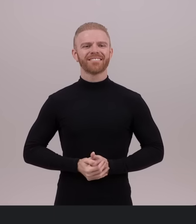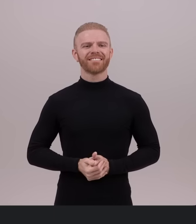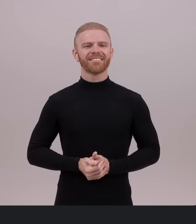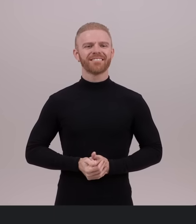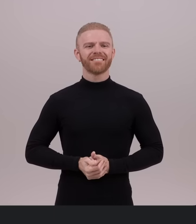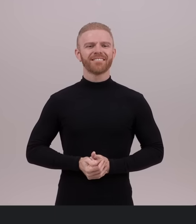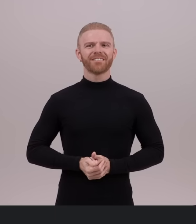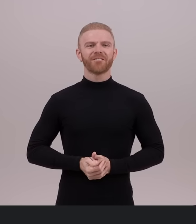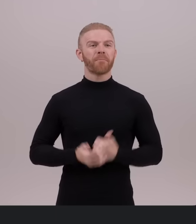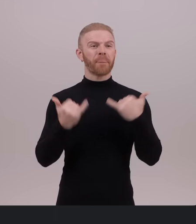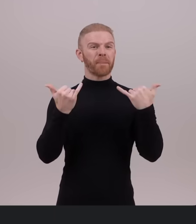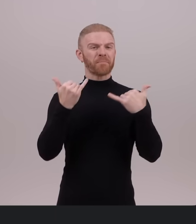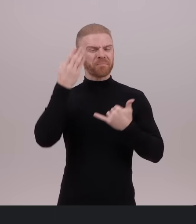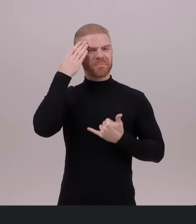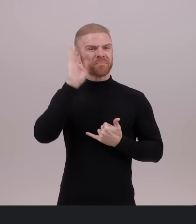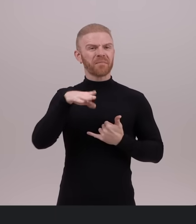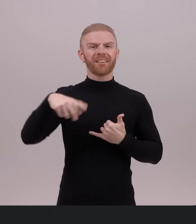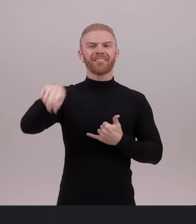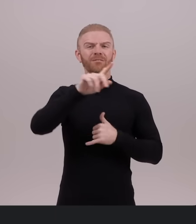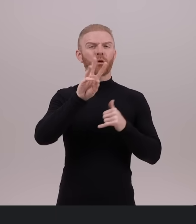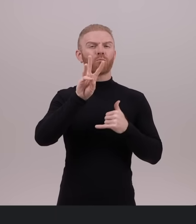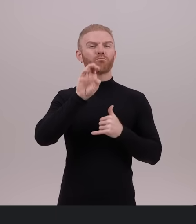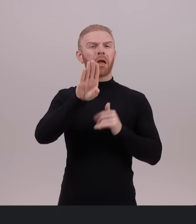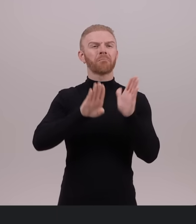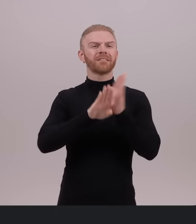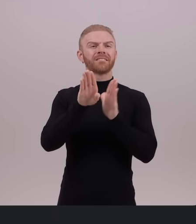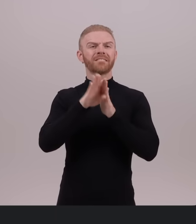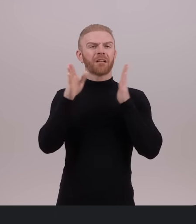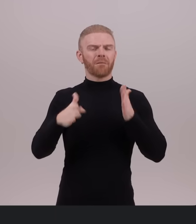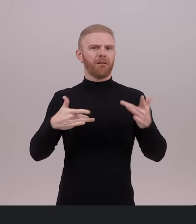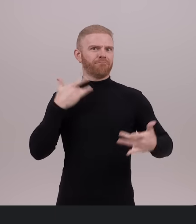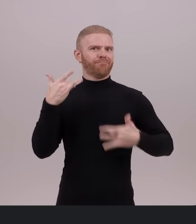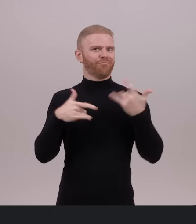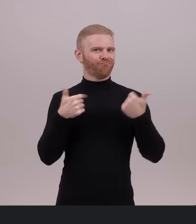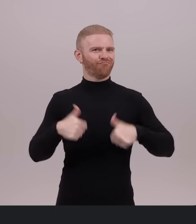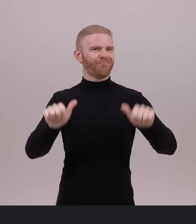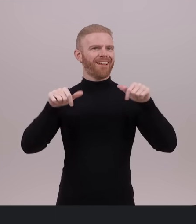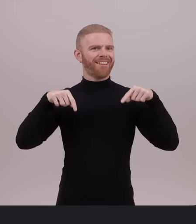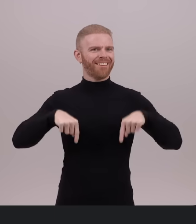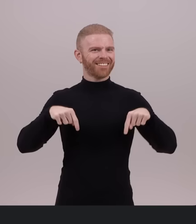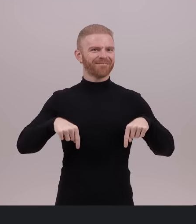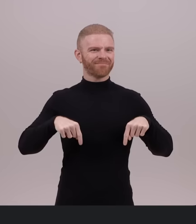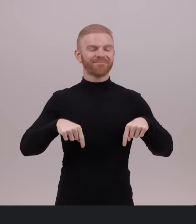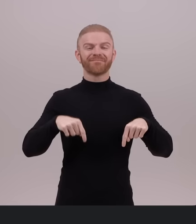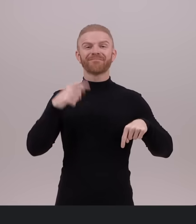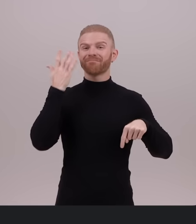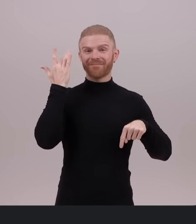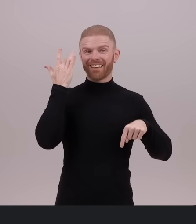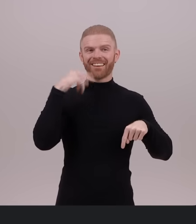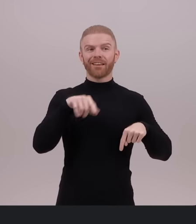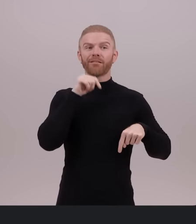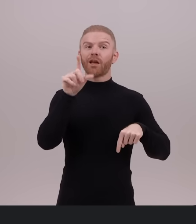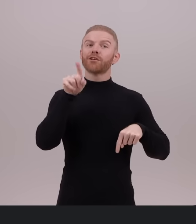Now, I know a lot of web developers are really excited to try this out, and that's because this is more than just a new feature.